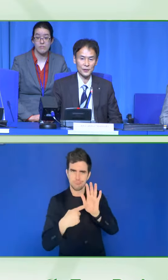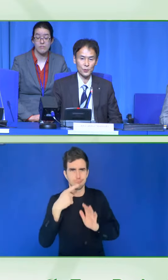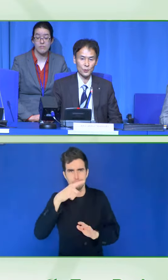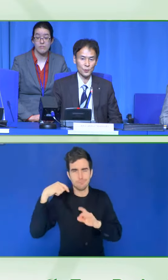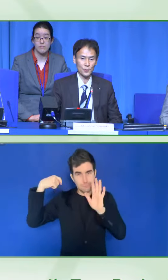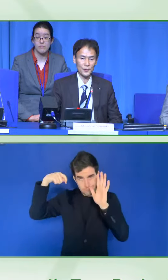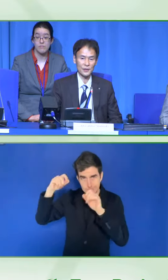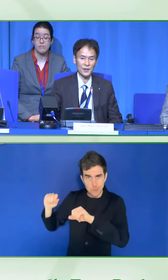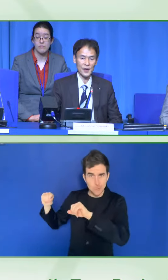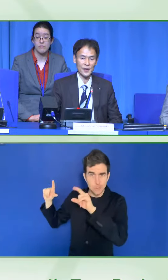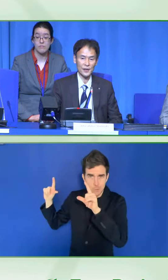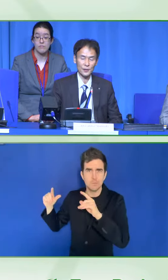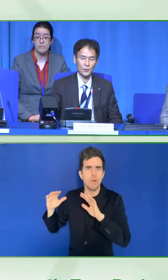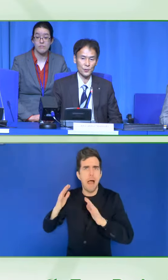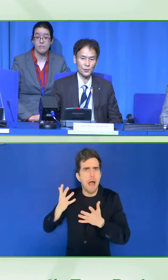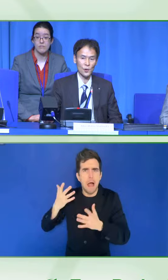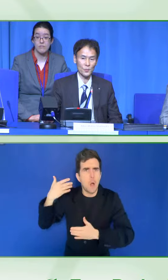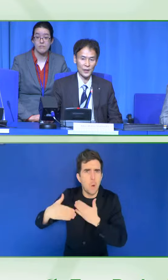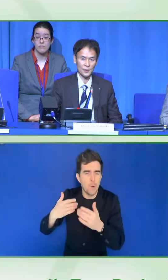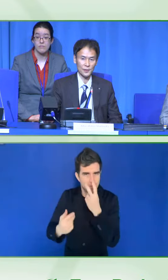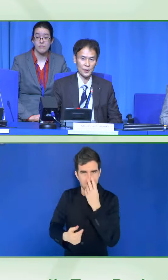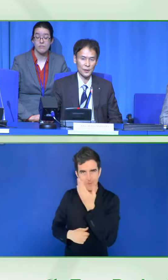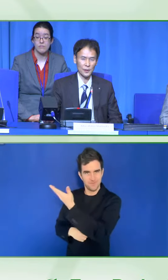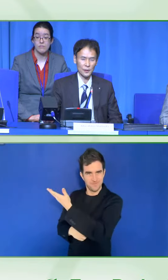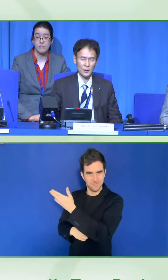are ripe.